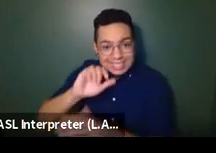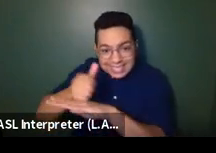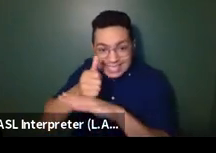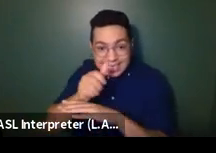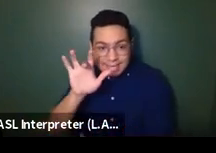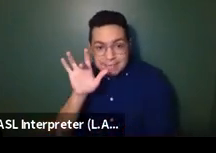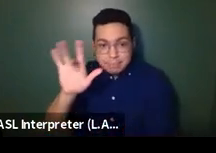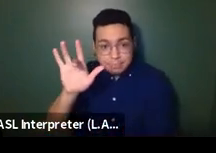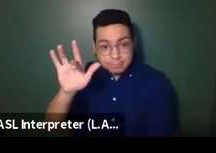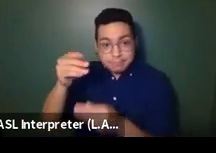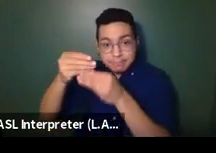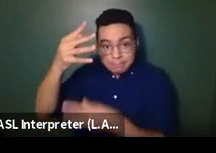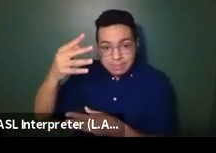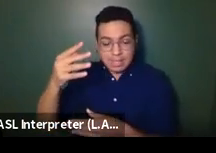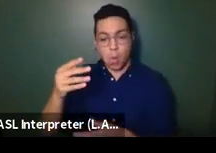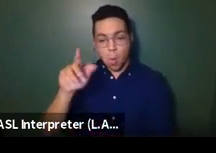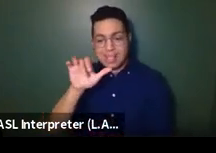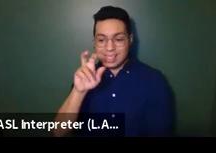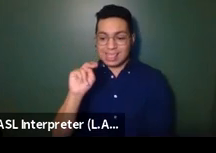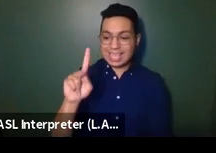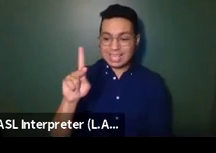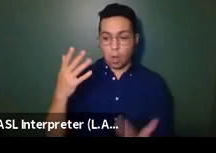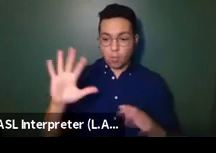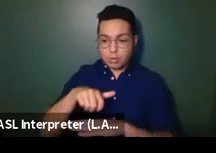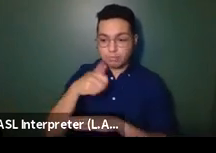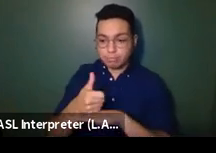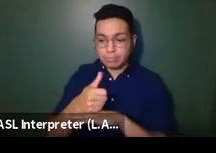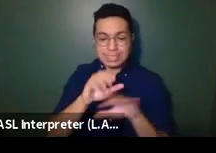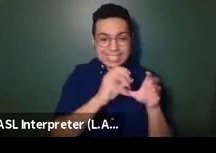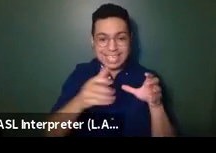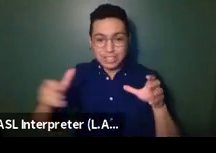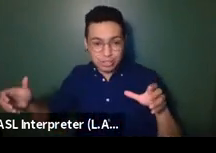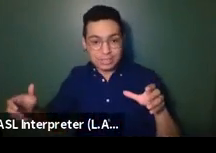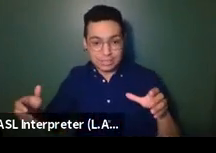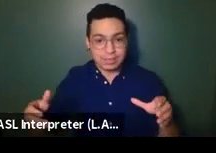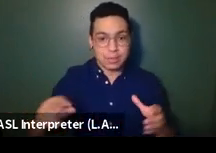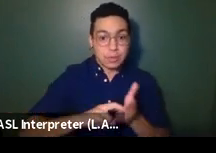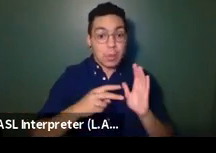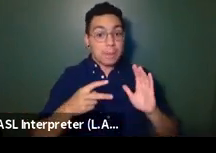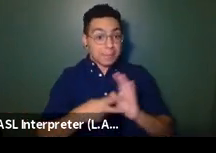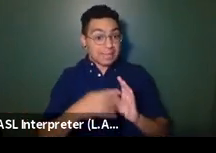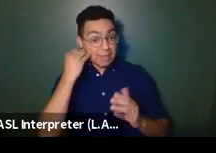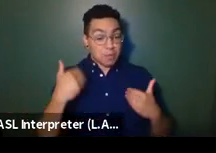ESD 189 - Amy Colburn: You can link existing sections so that just means that if you're doing something in section one if you have them all linked